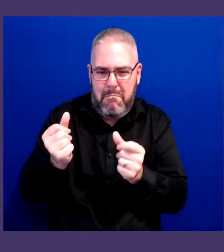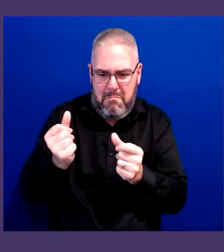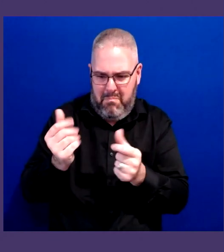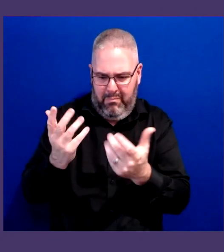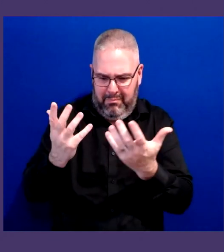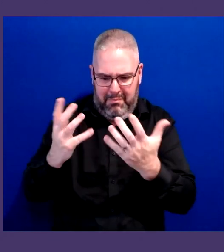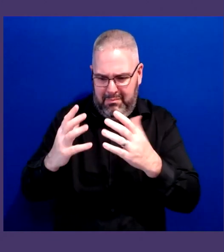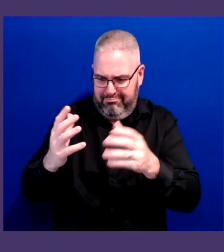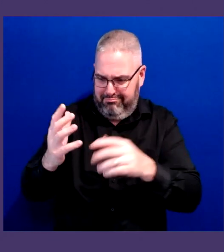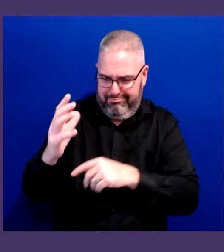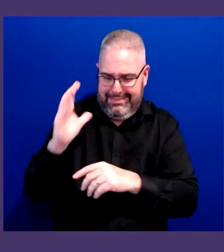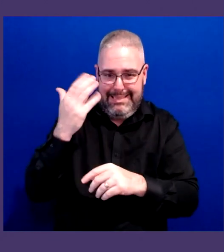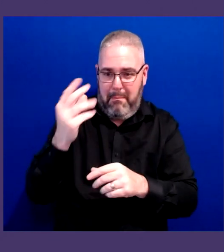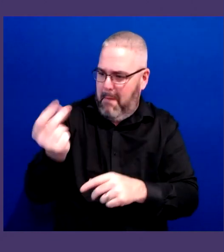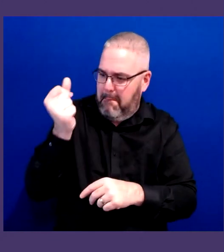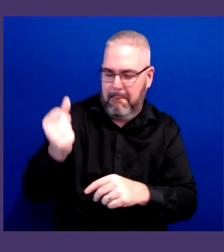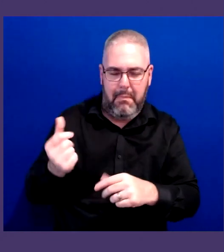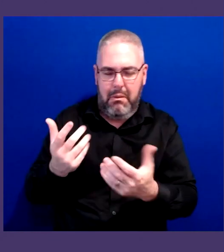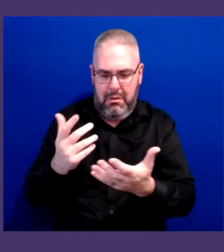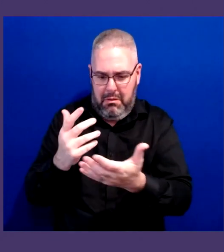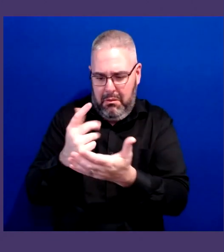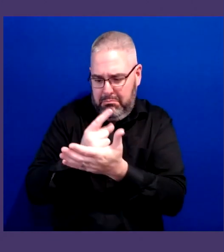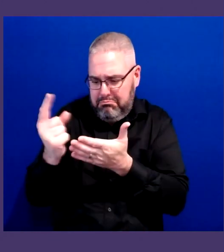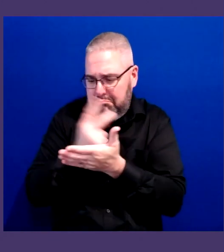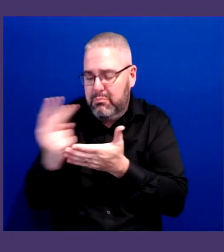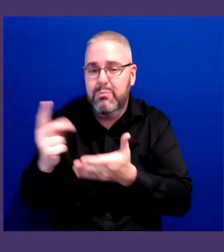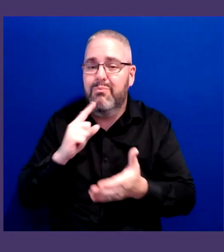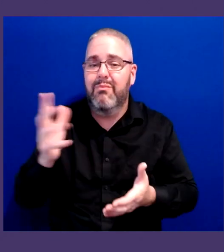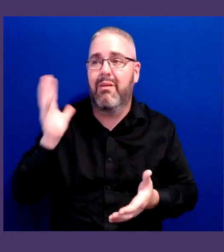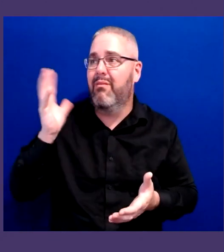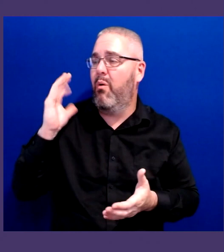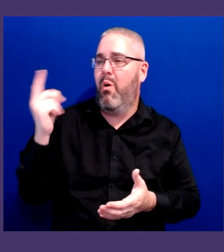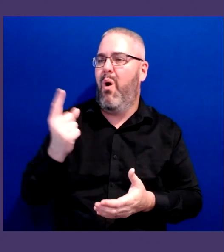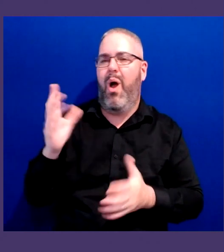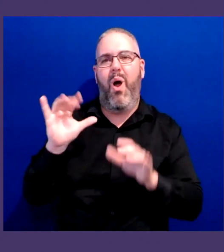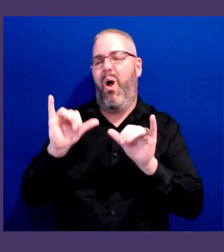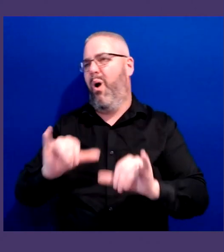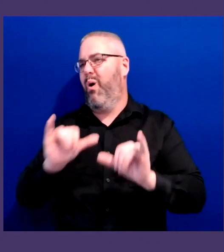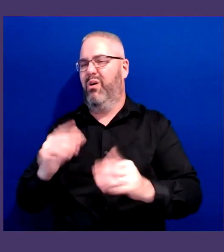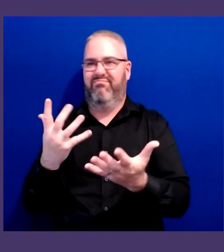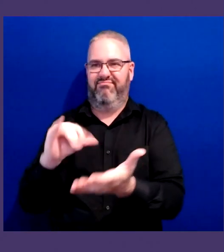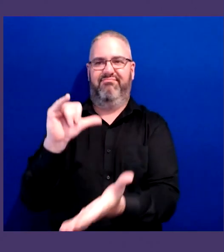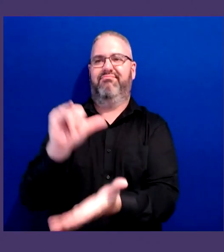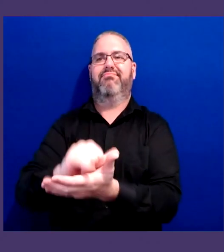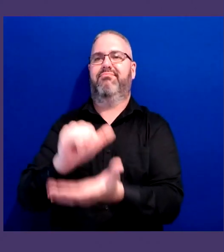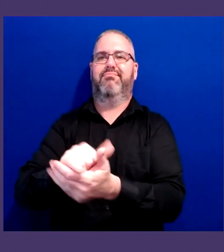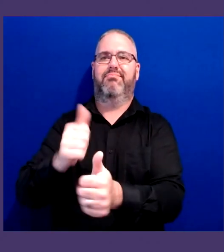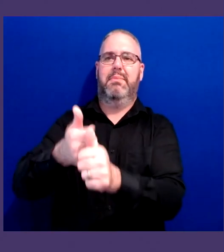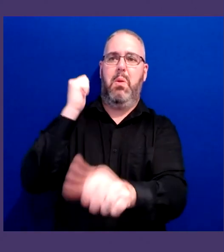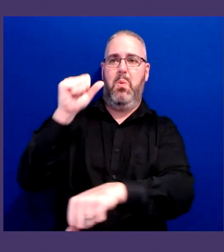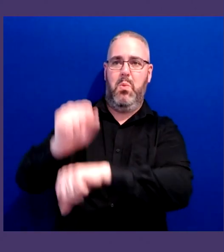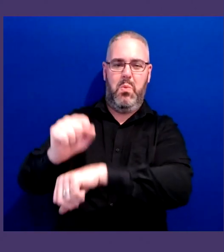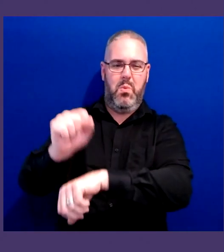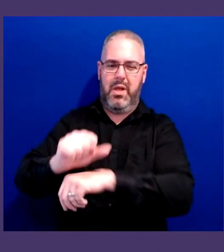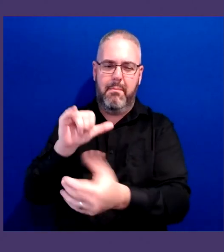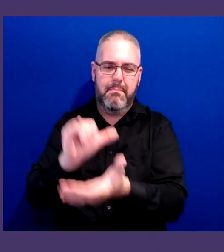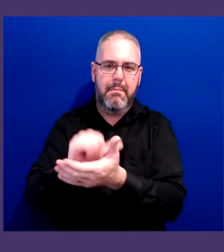what used to be, "Oh, we can't possibly work remotely. No, it's not possible to collaborate this way.",